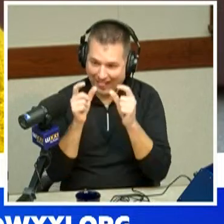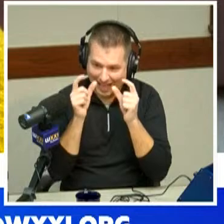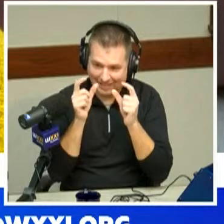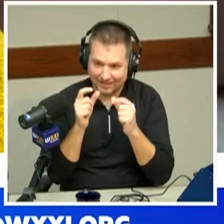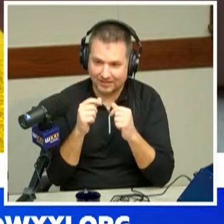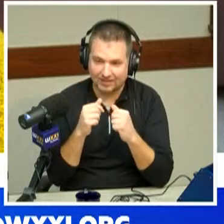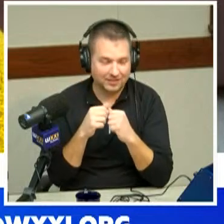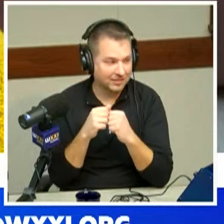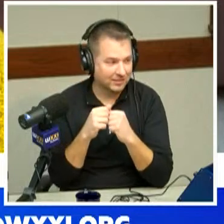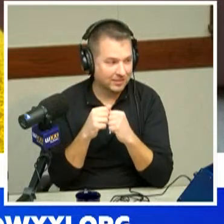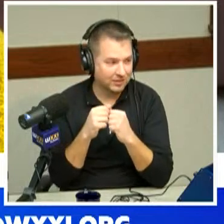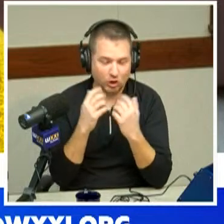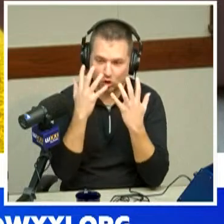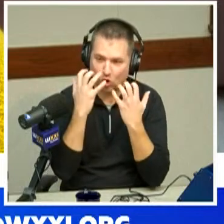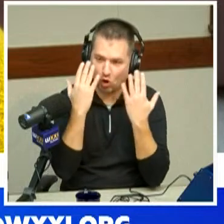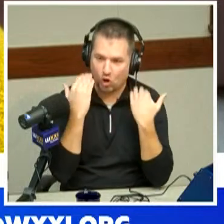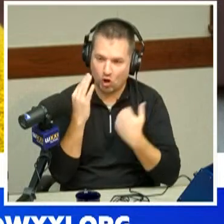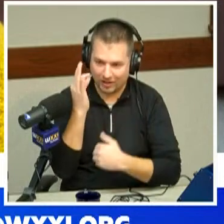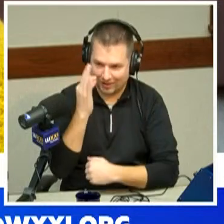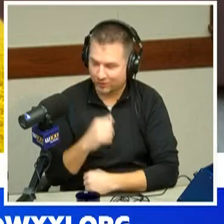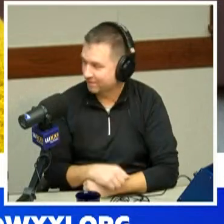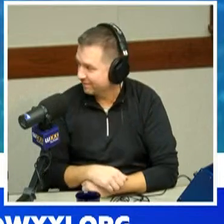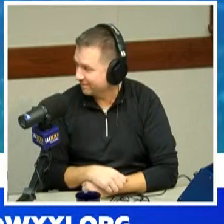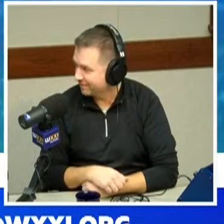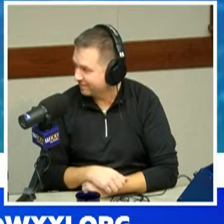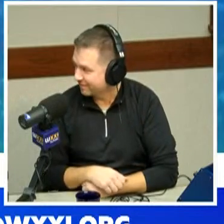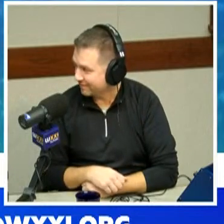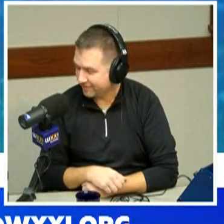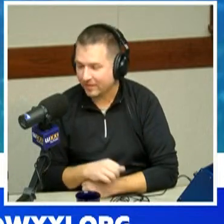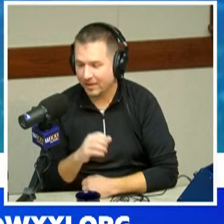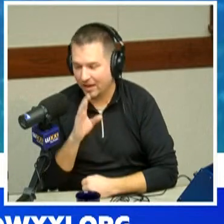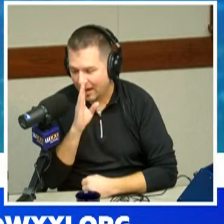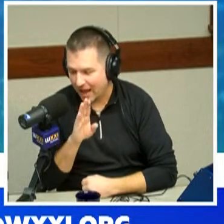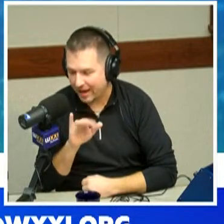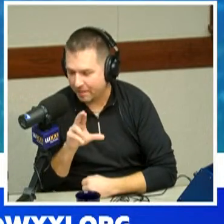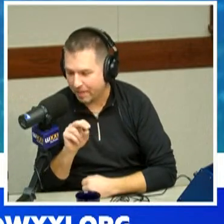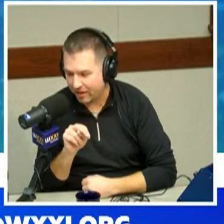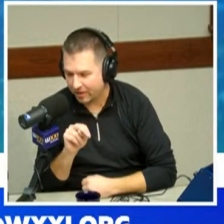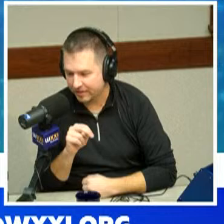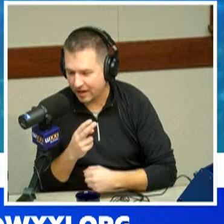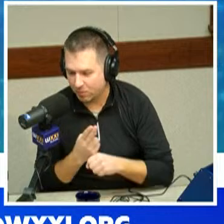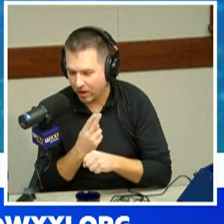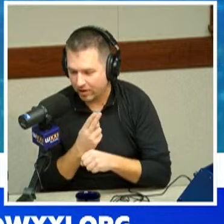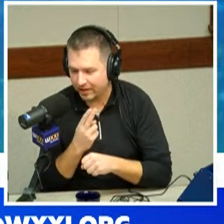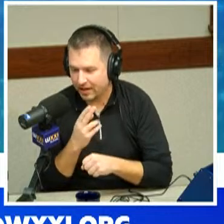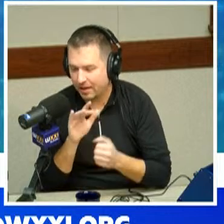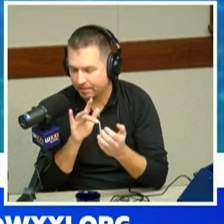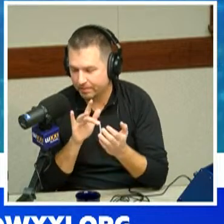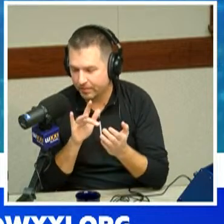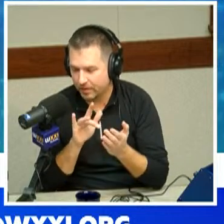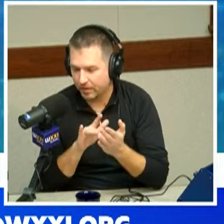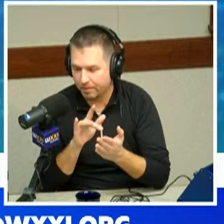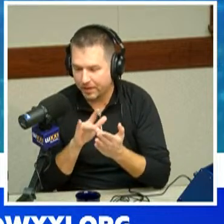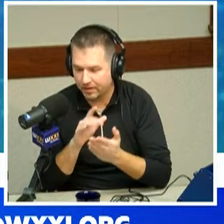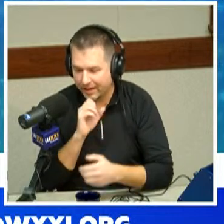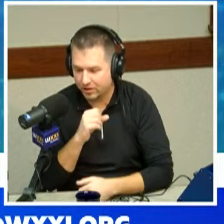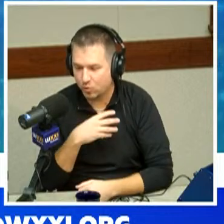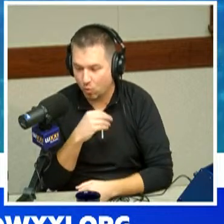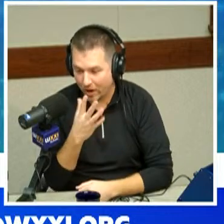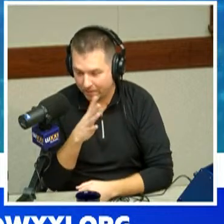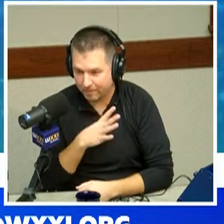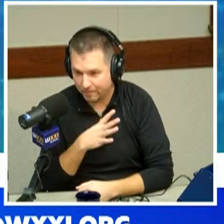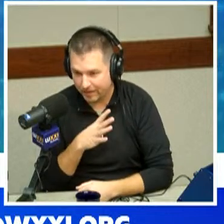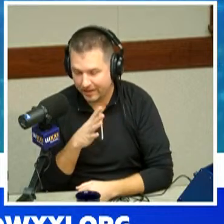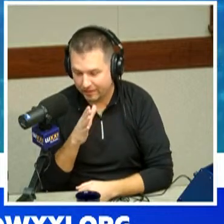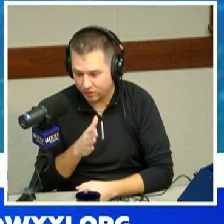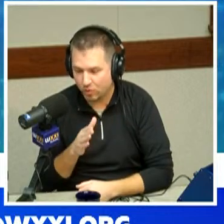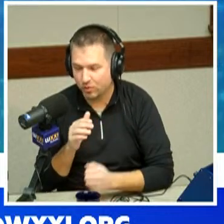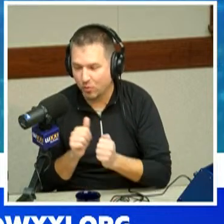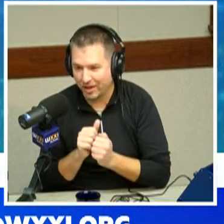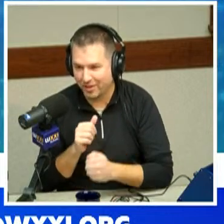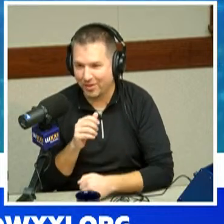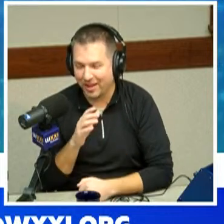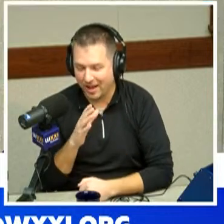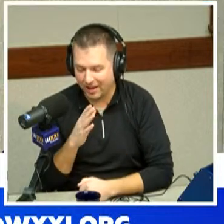dark long hair wonderful and Byron hi I'm Byron I'm wearing um middle-aged white individual with